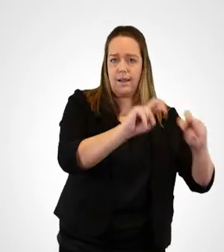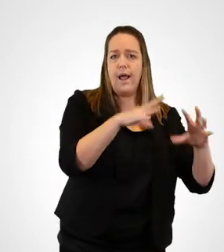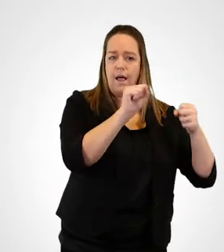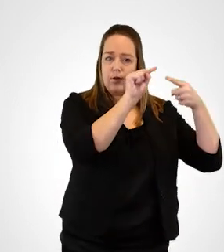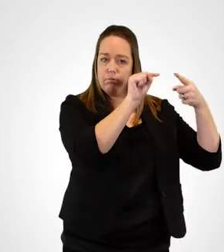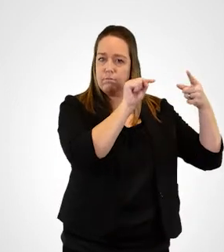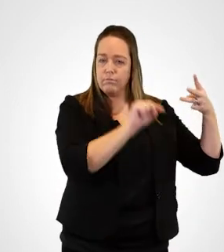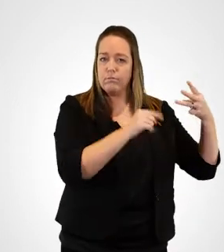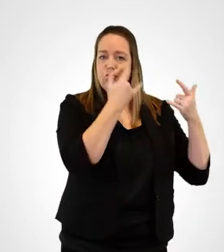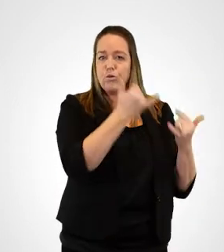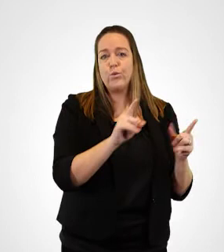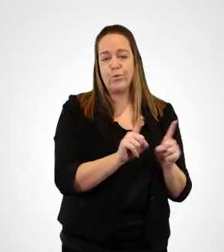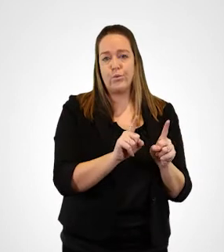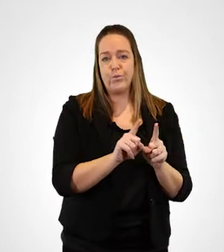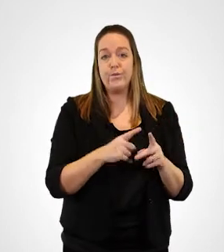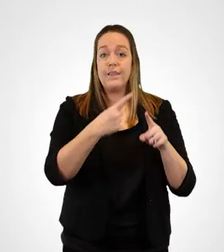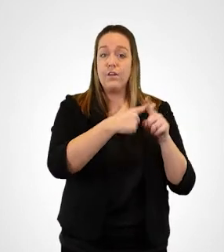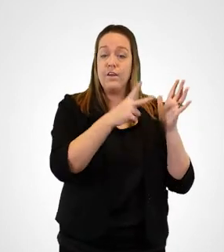So English vocabulary and speechreading